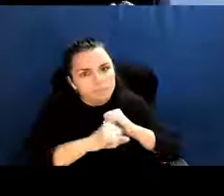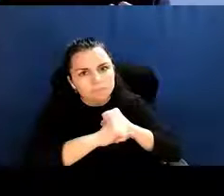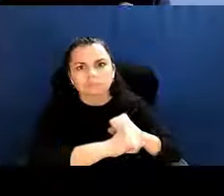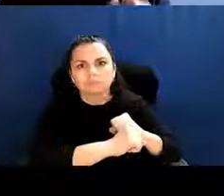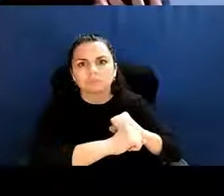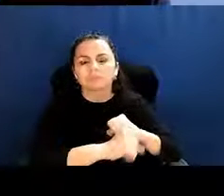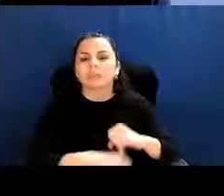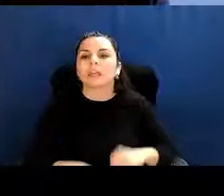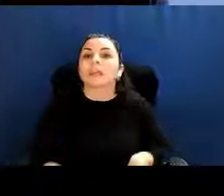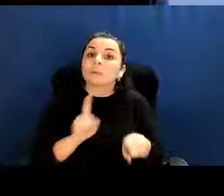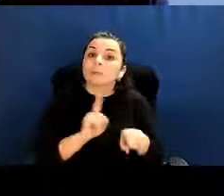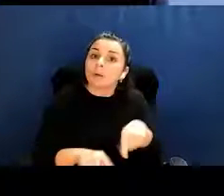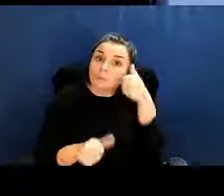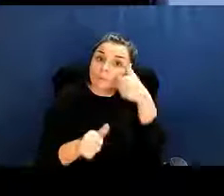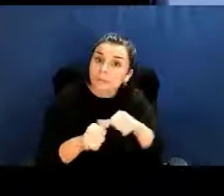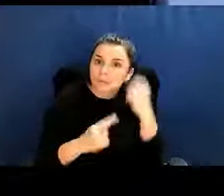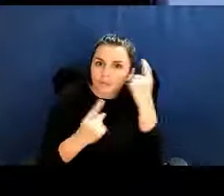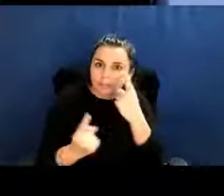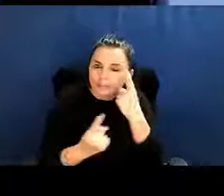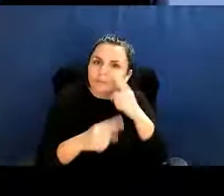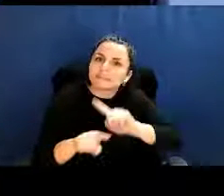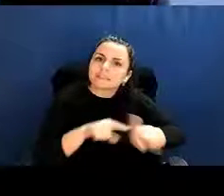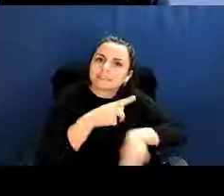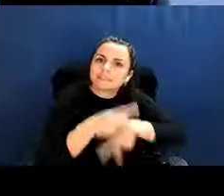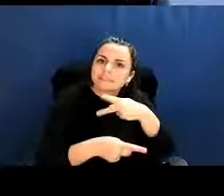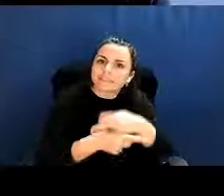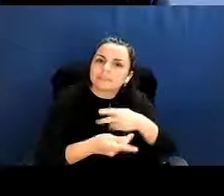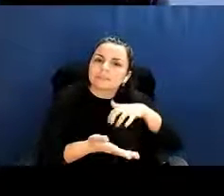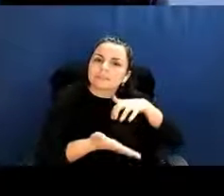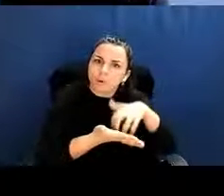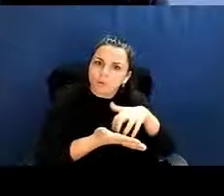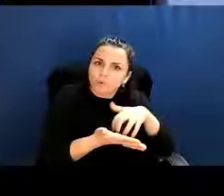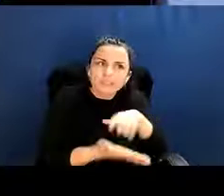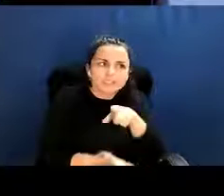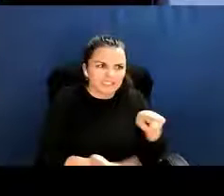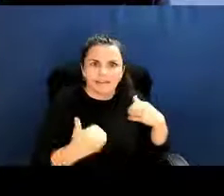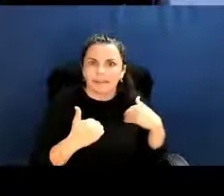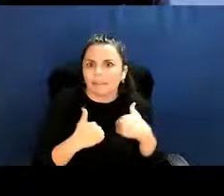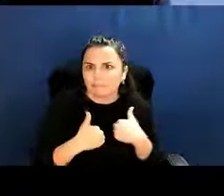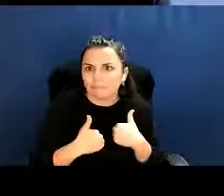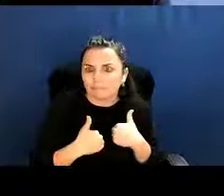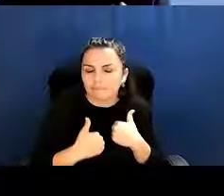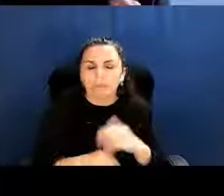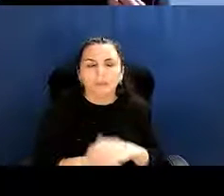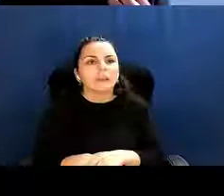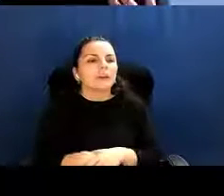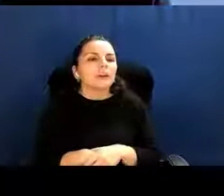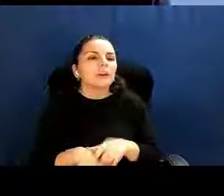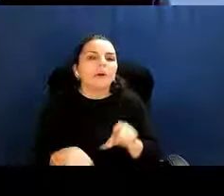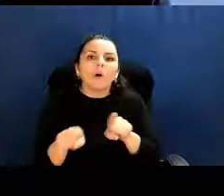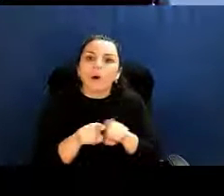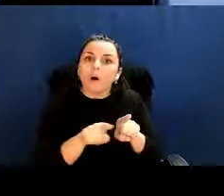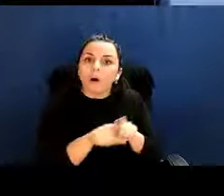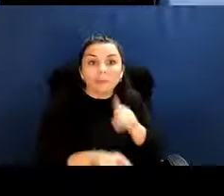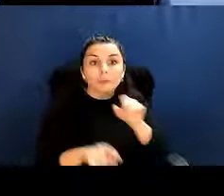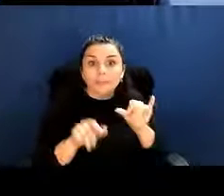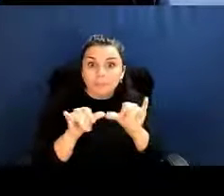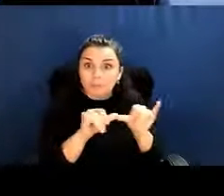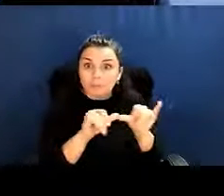are the types of vulnerabilities experienced by the subjects and the measures that the researchers will need to employ